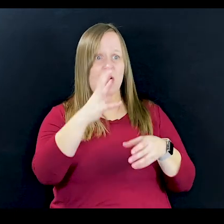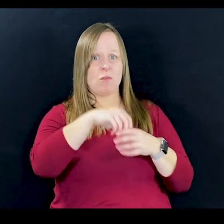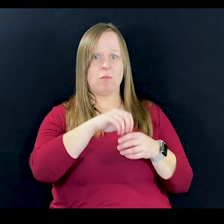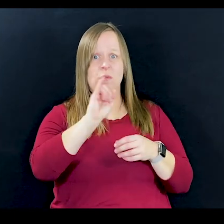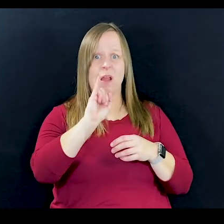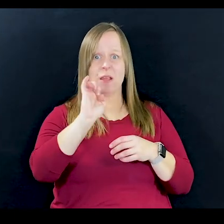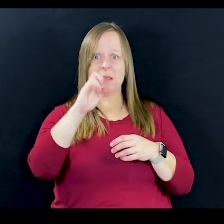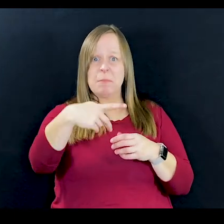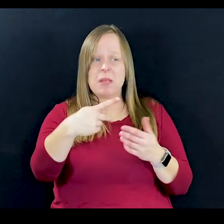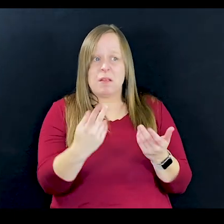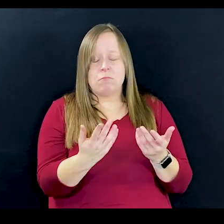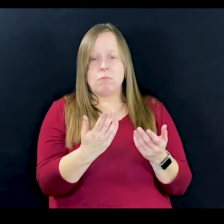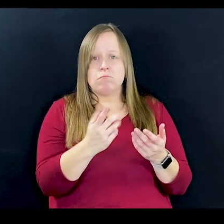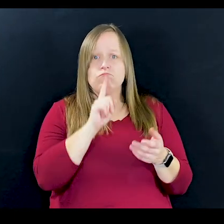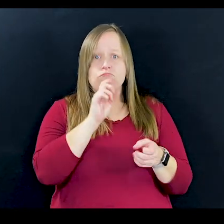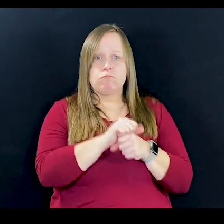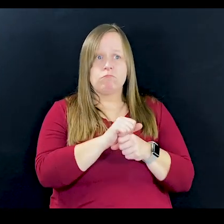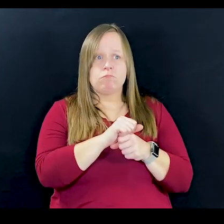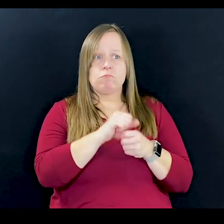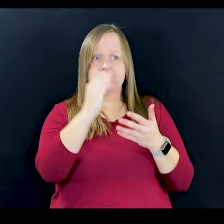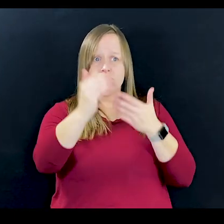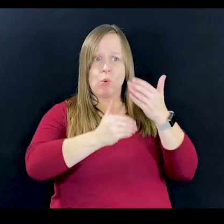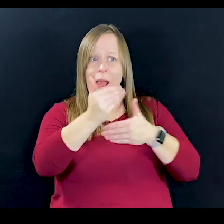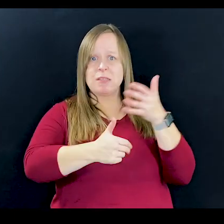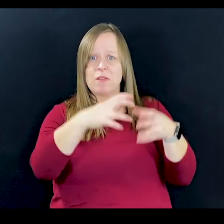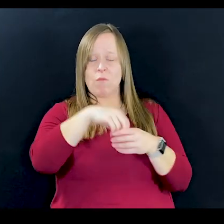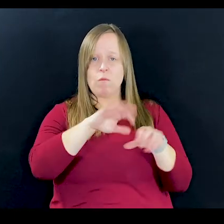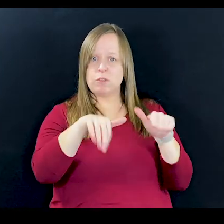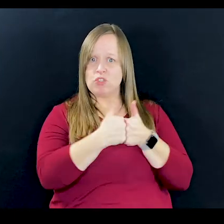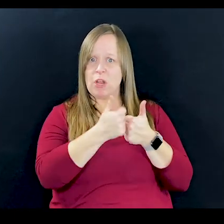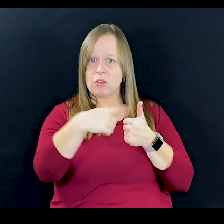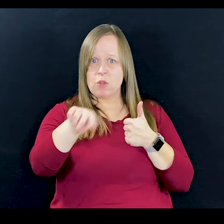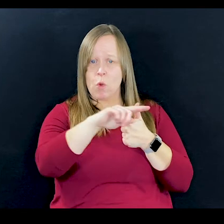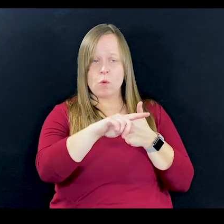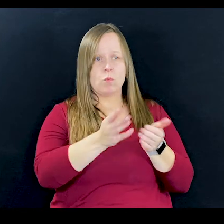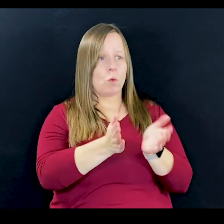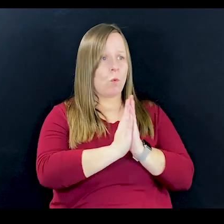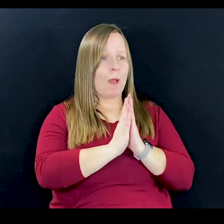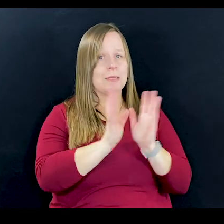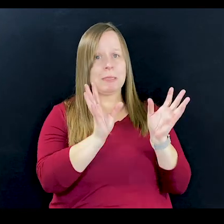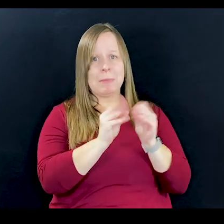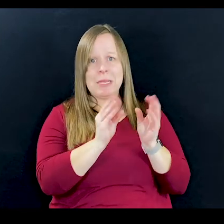in their IEP, there are actions you can take to challenge that. You can request a